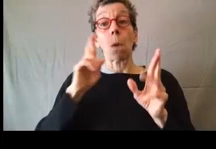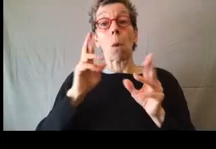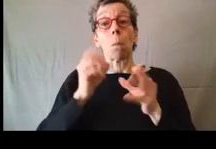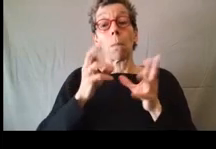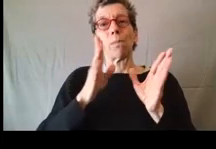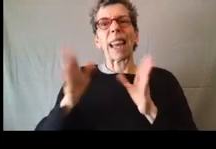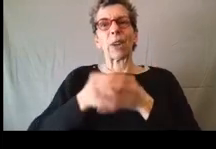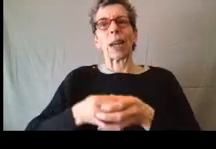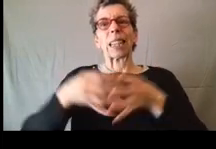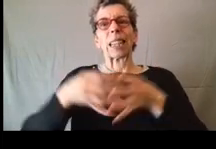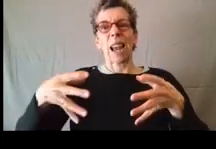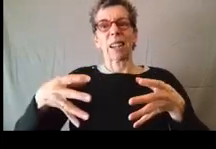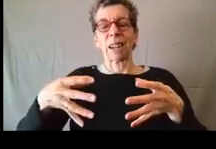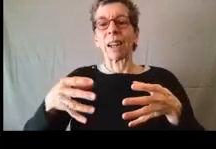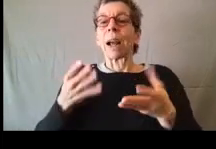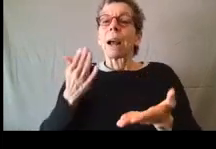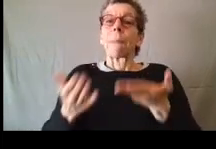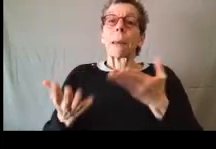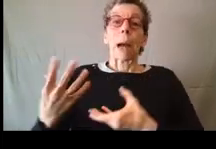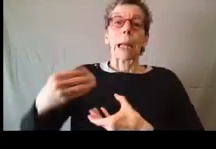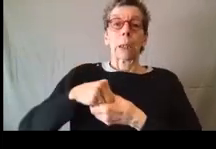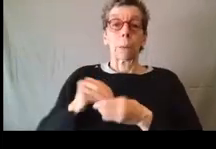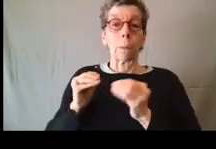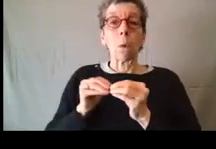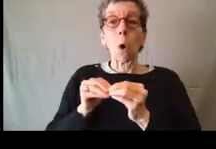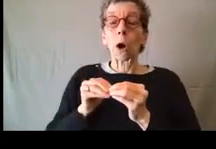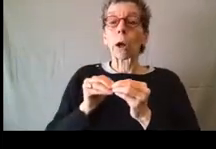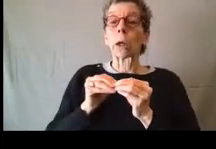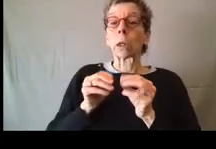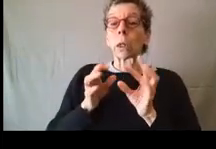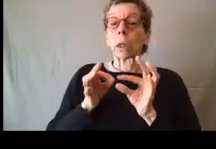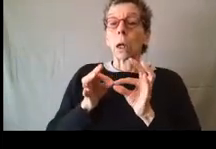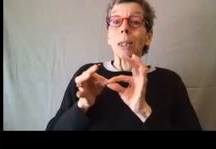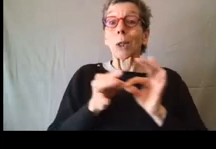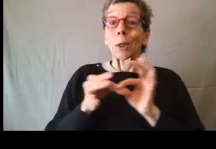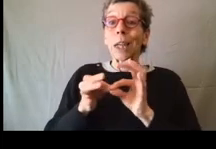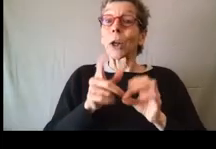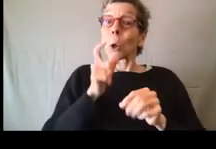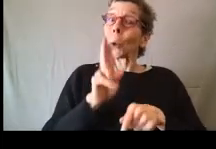explore whether there is any association between small businesses using the toolkit and employee